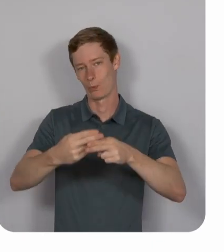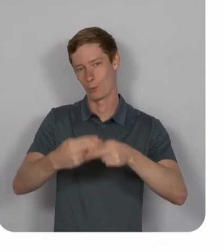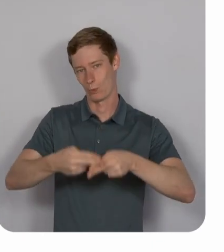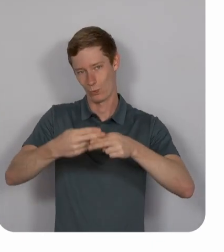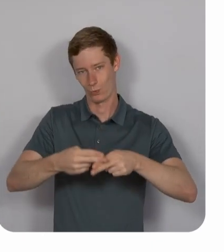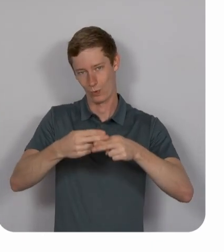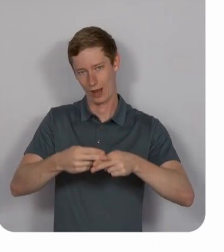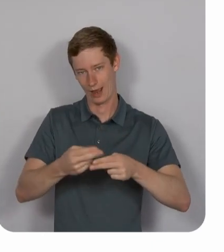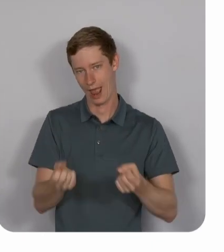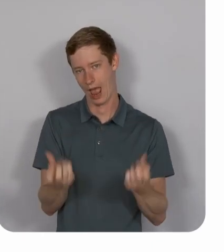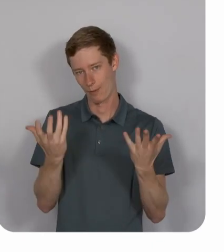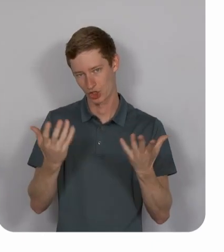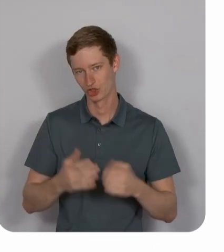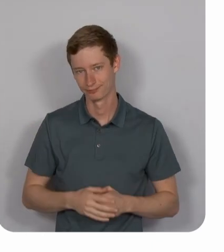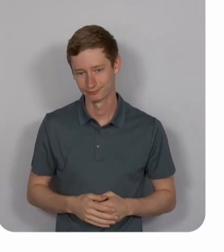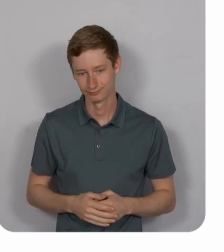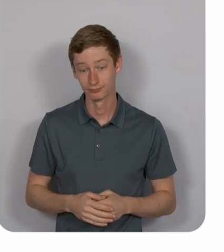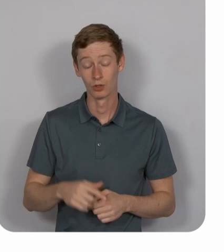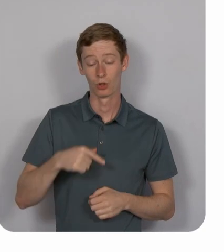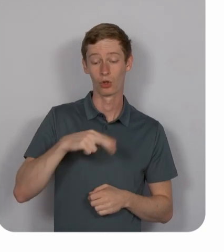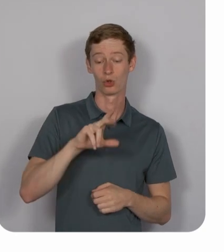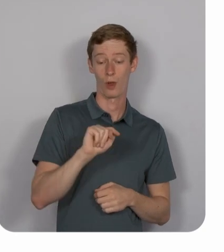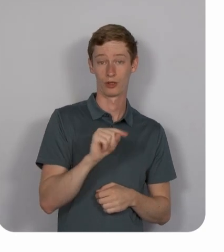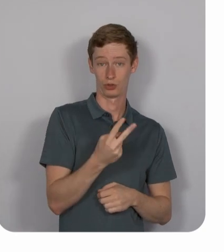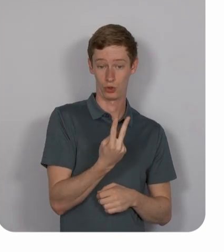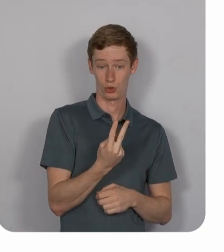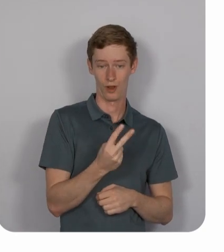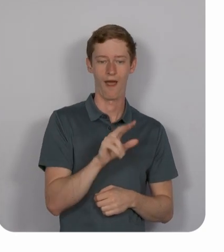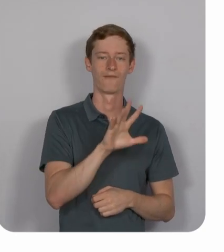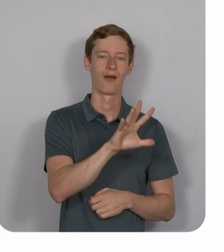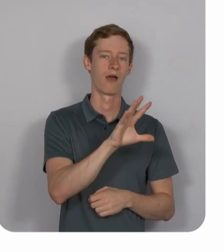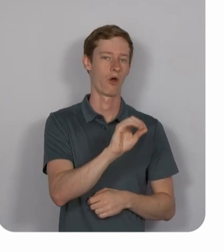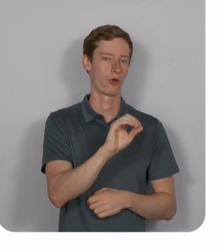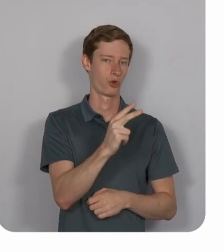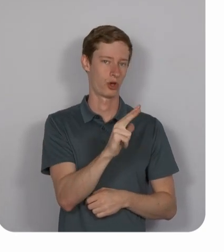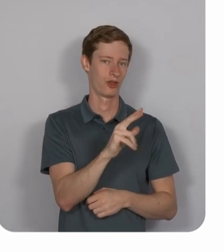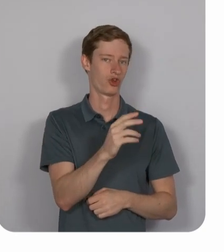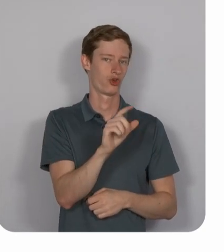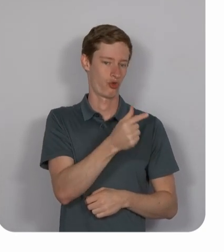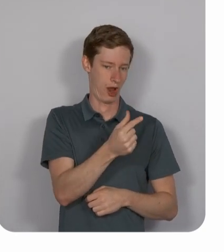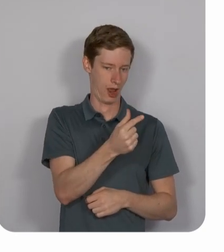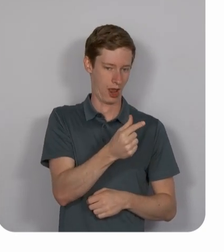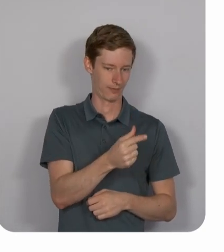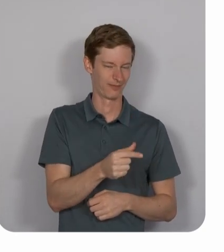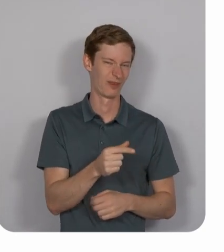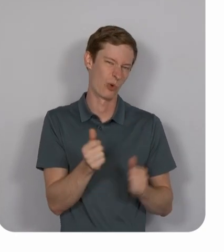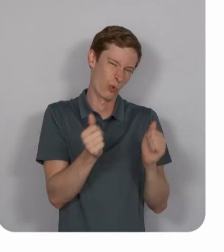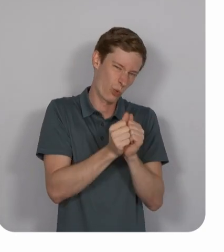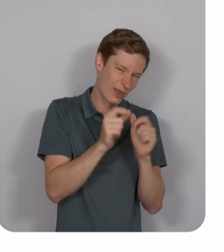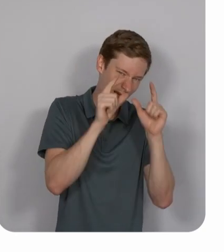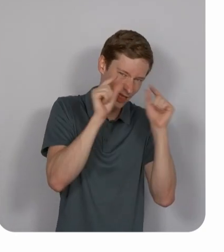The Quest 2 weighed 503 grams on its own, or 512 grams if you added in the glasses spacer.